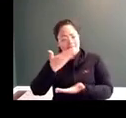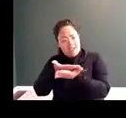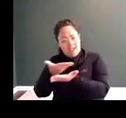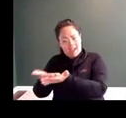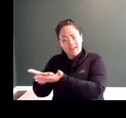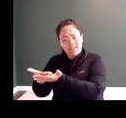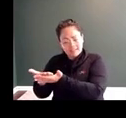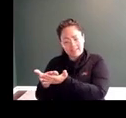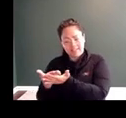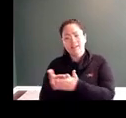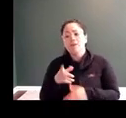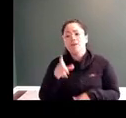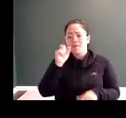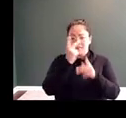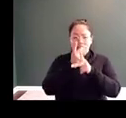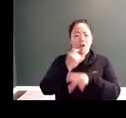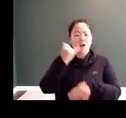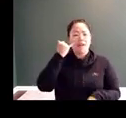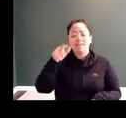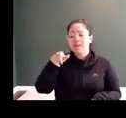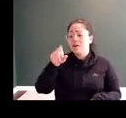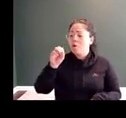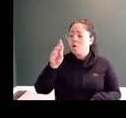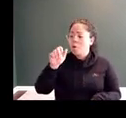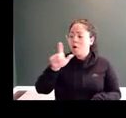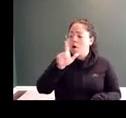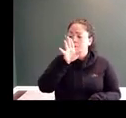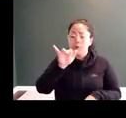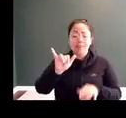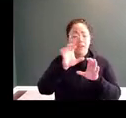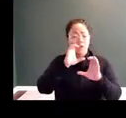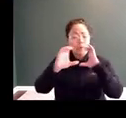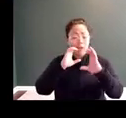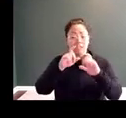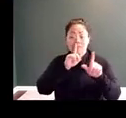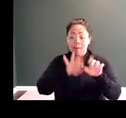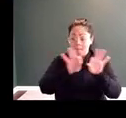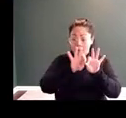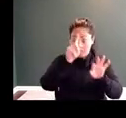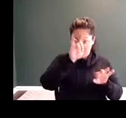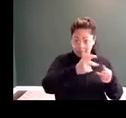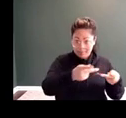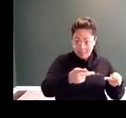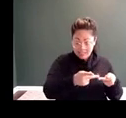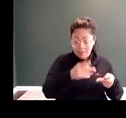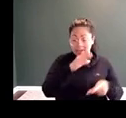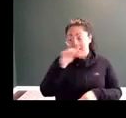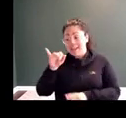is oral communication important for this person's job, and does that accent interfere with that from a factual point of view?